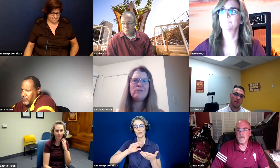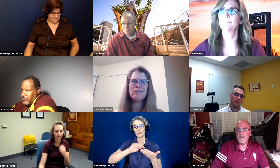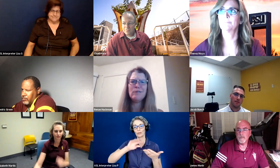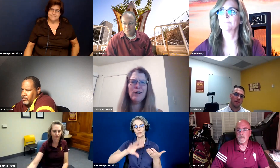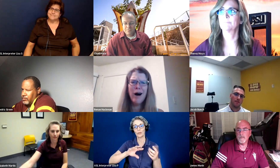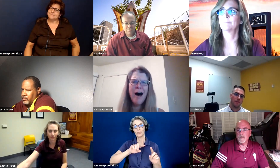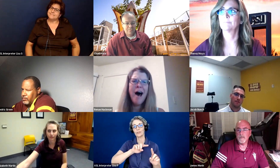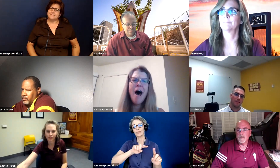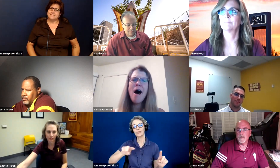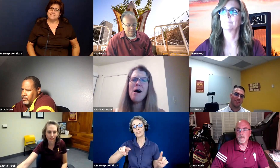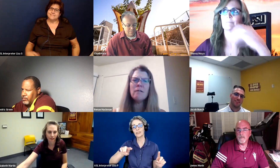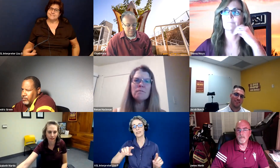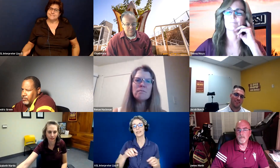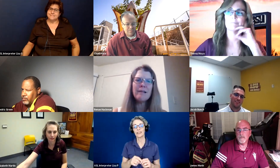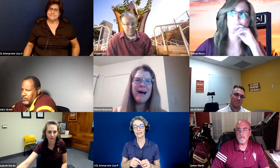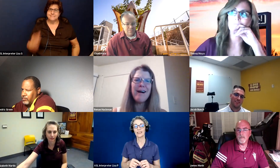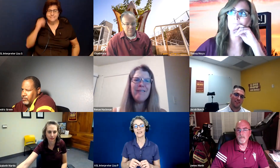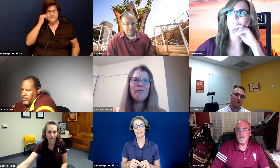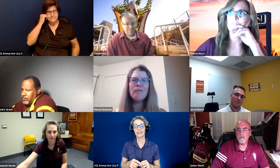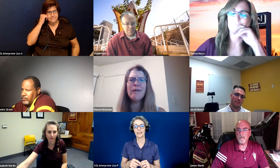to help them with help them have